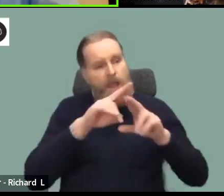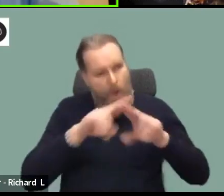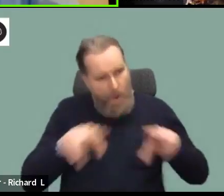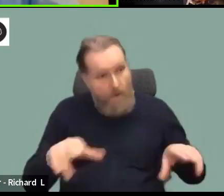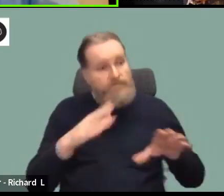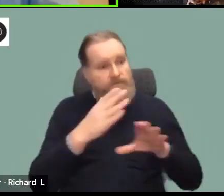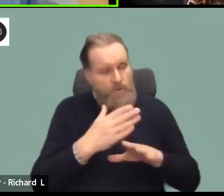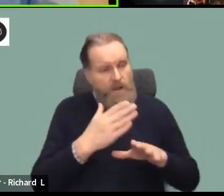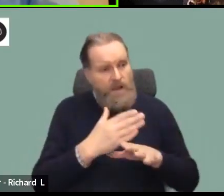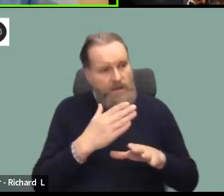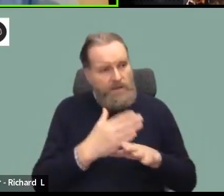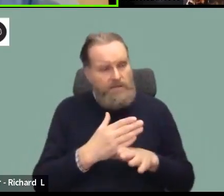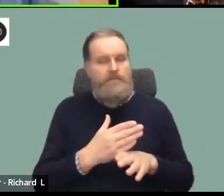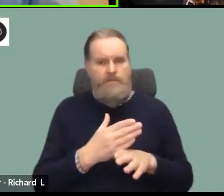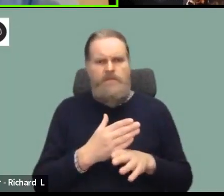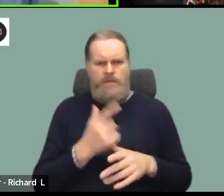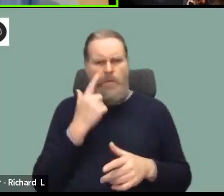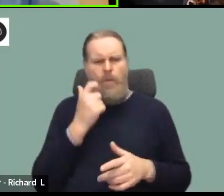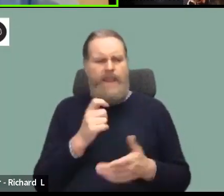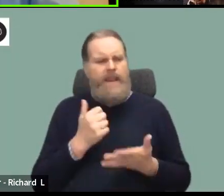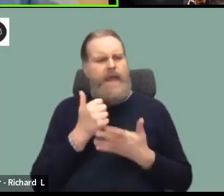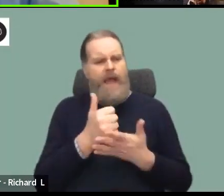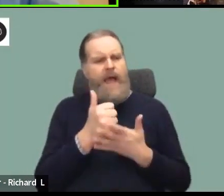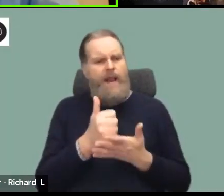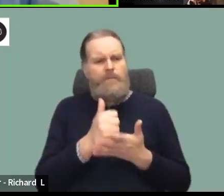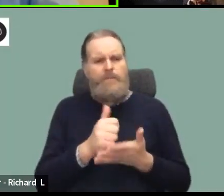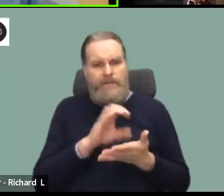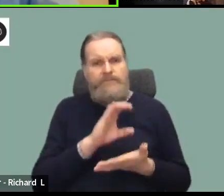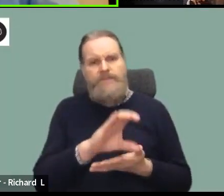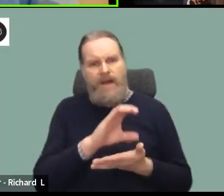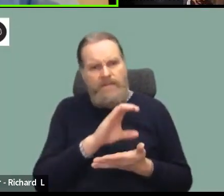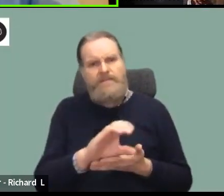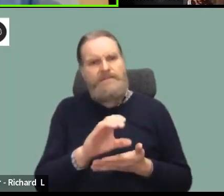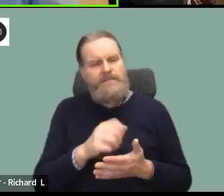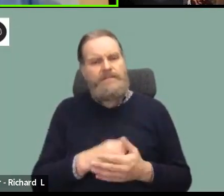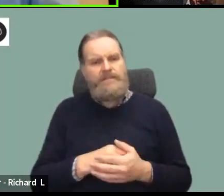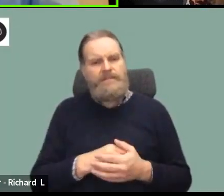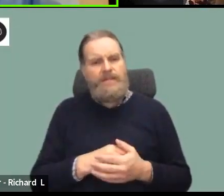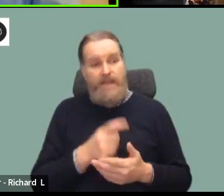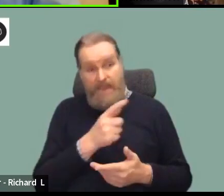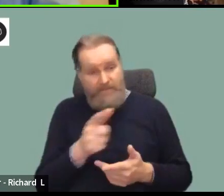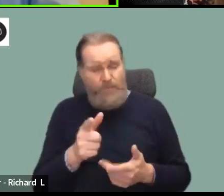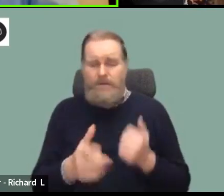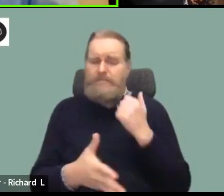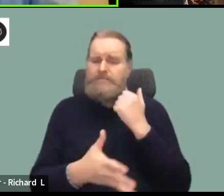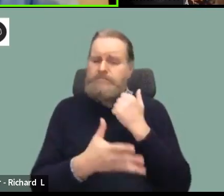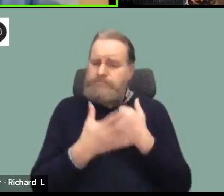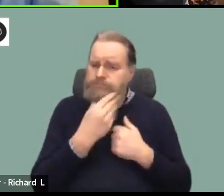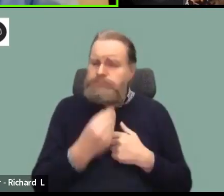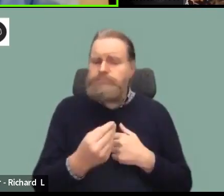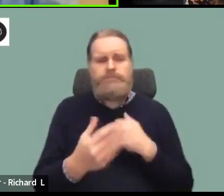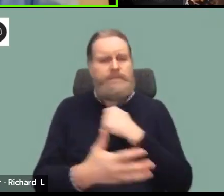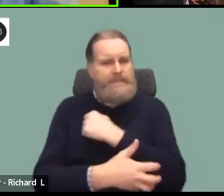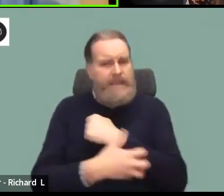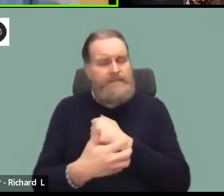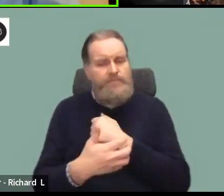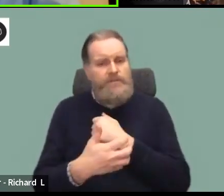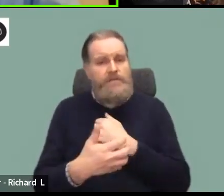them we want. nt you to support the strike, but we are hardship funds we have but we are hardship funds we have means of trying to support members in the direct circles members in the dire circumstances. That should be the approach that